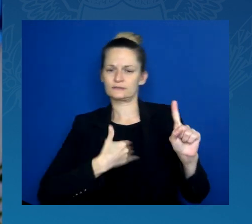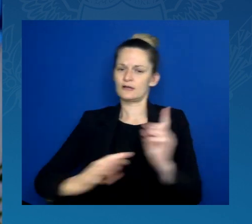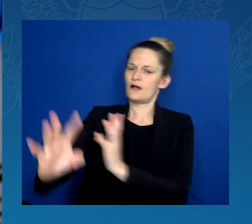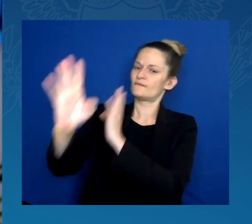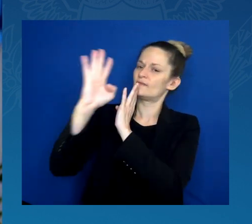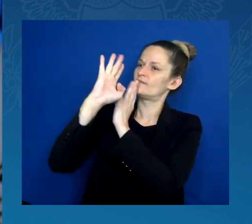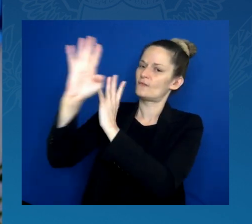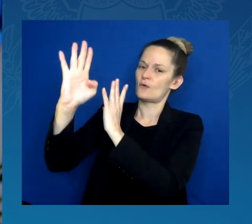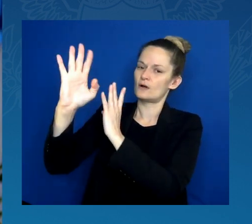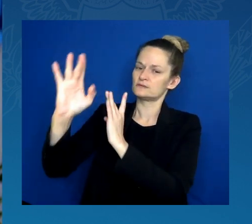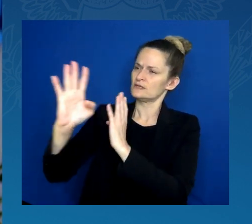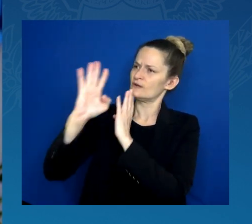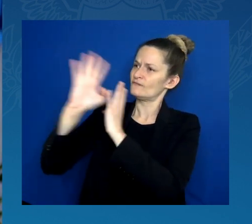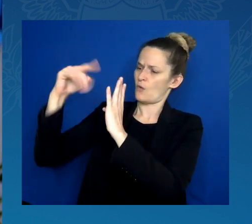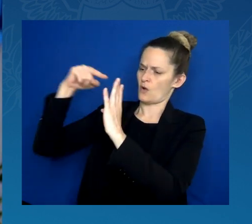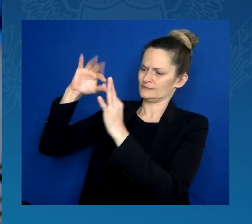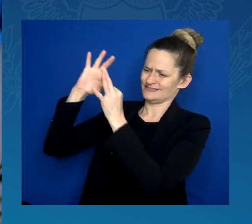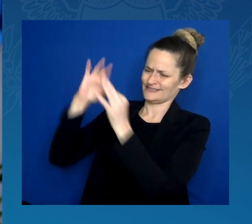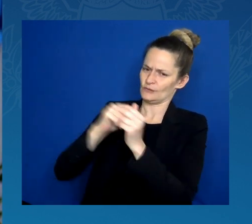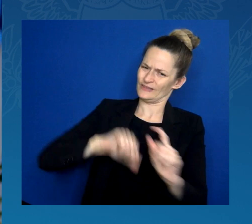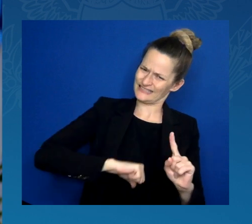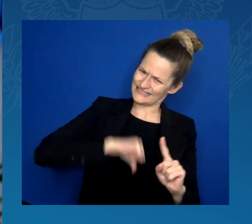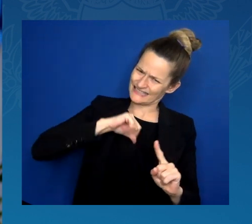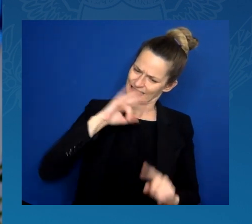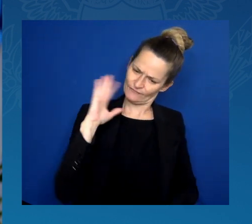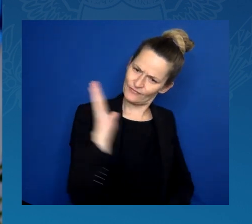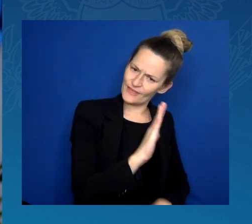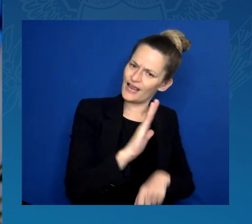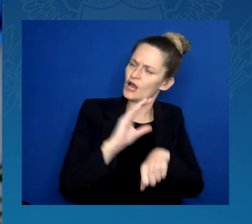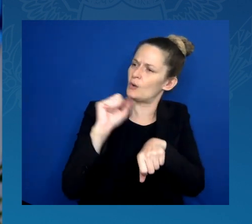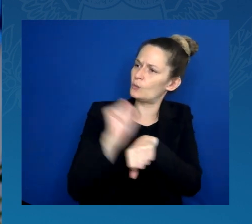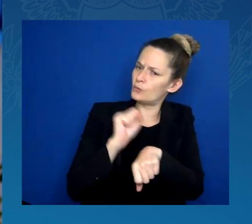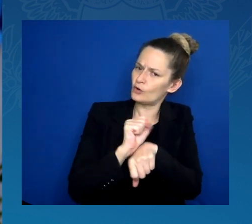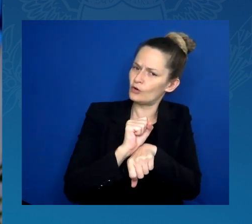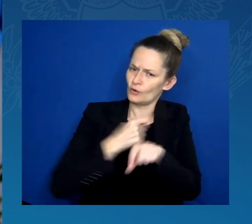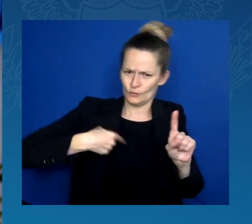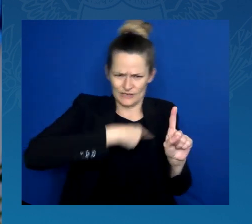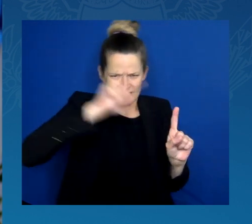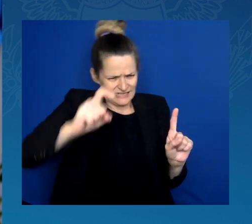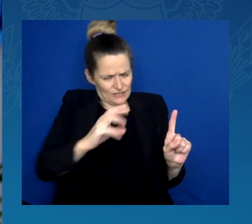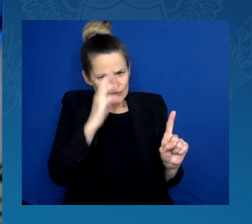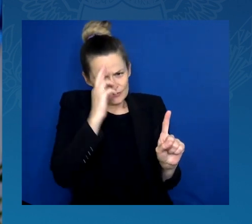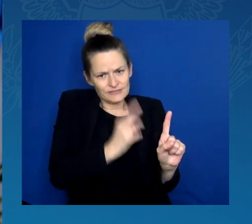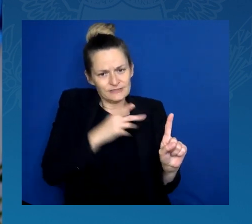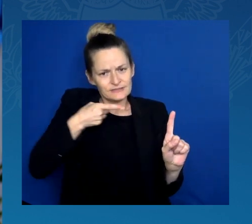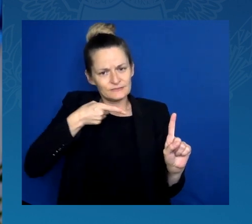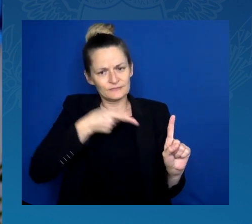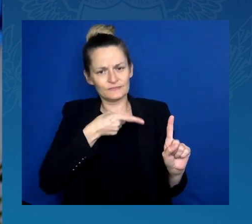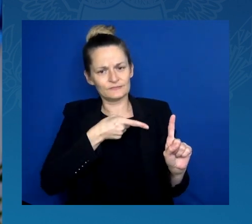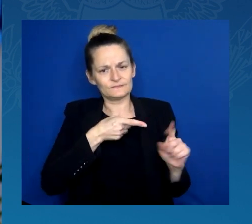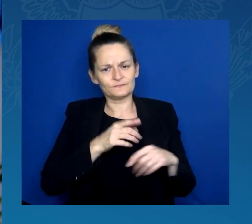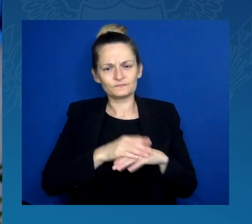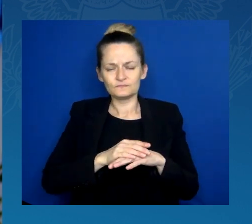And let us be clear, like I said before: Everyone benefits from that work,